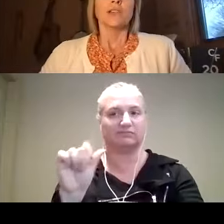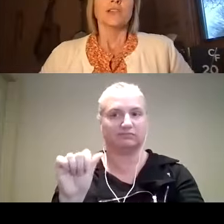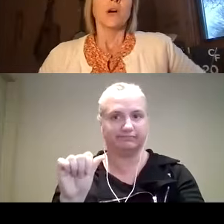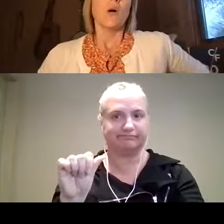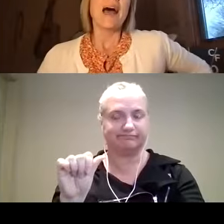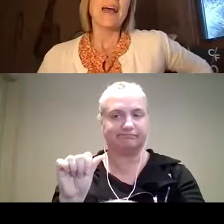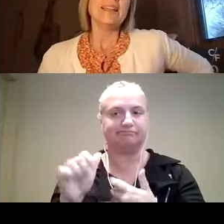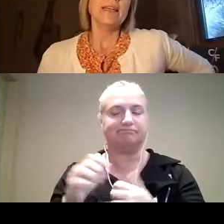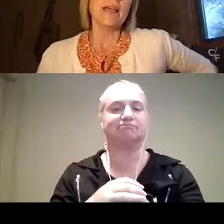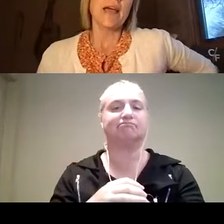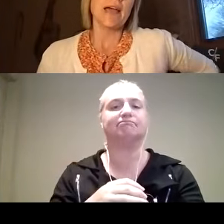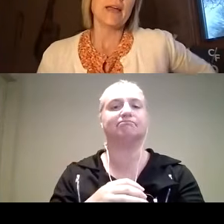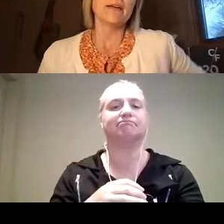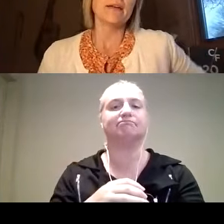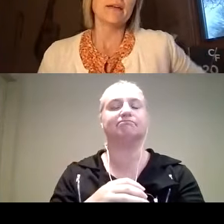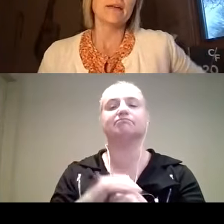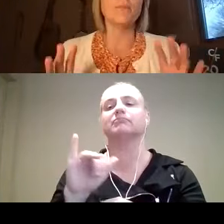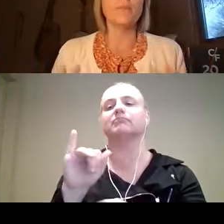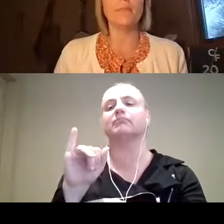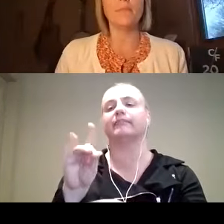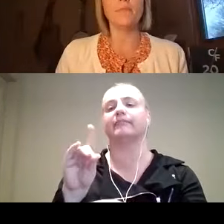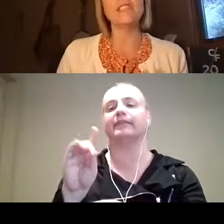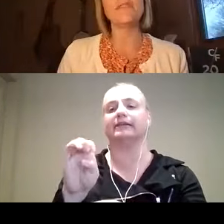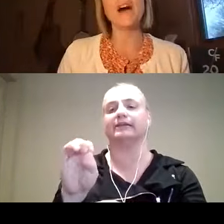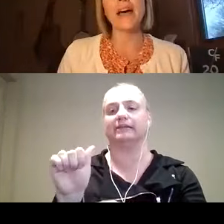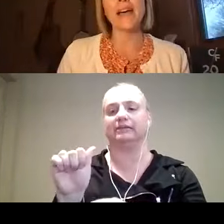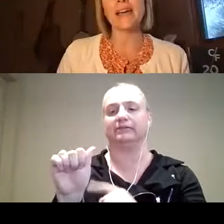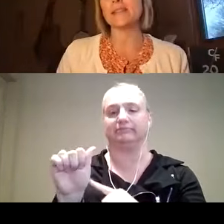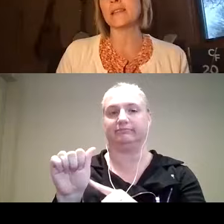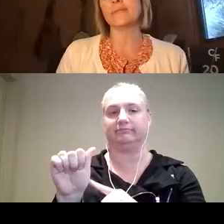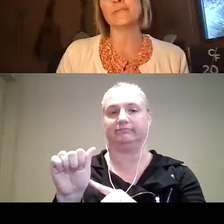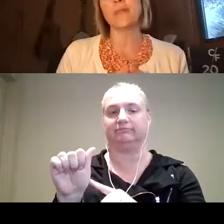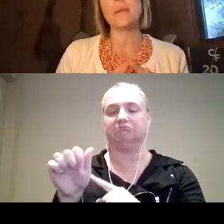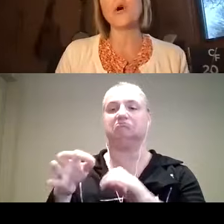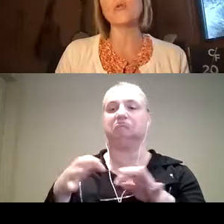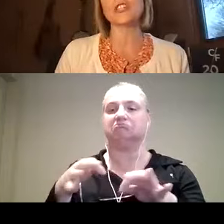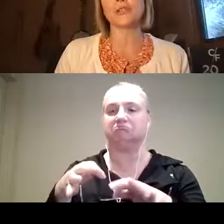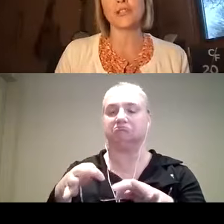So, IDEA defines emotional disturbance,